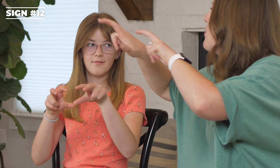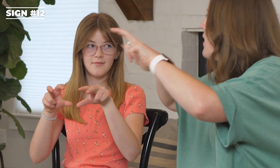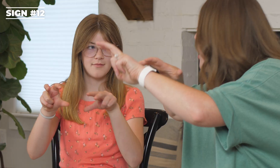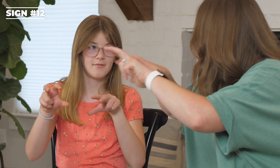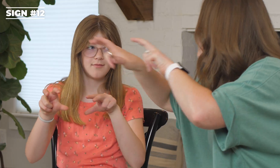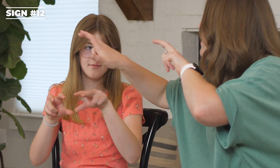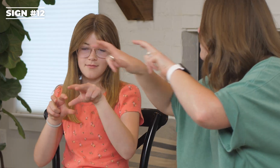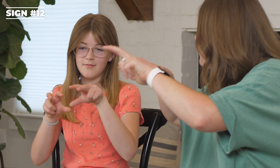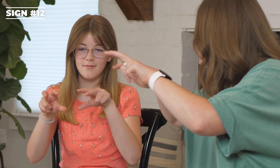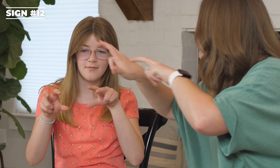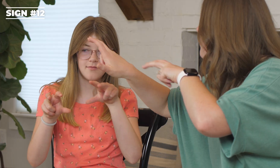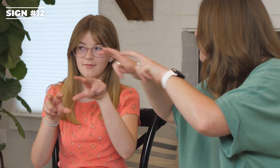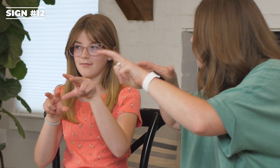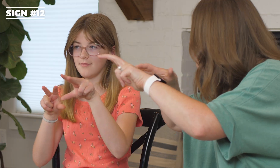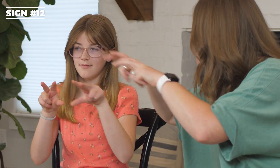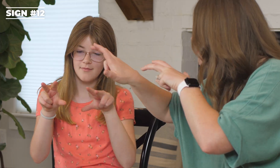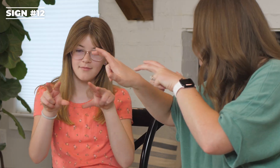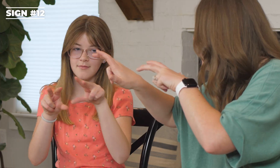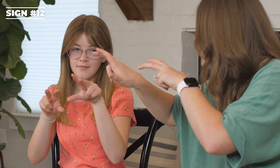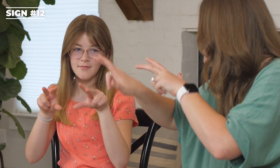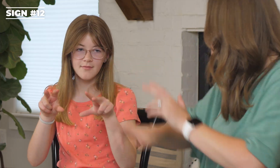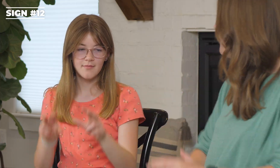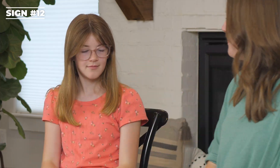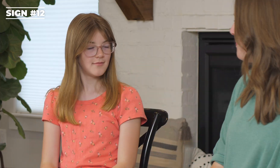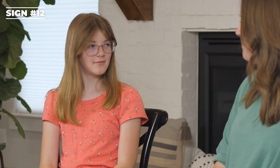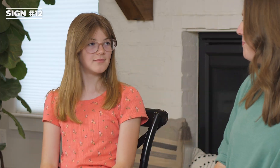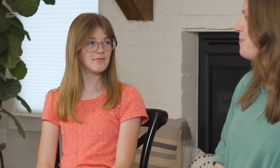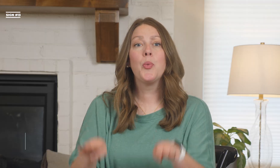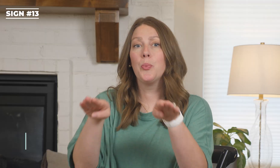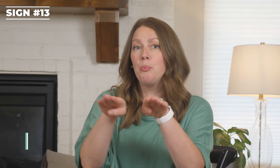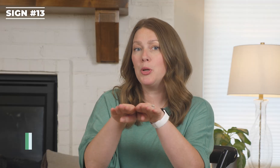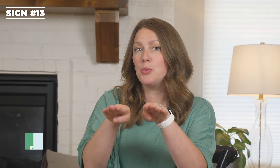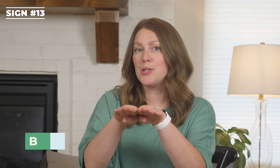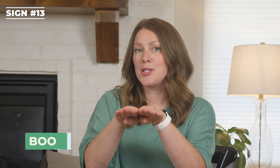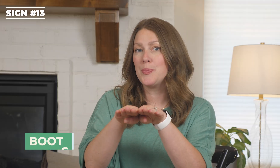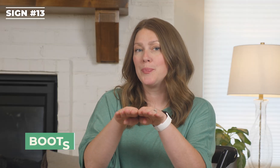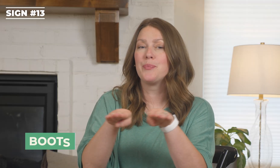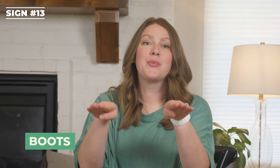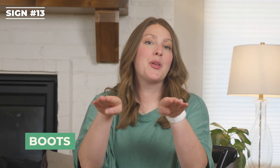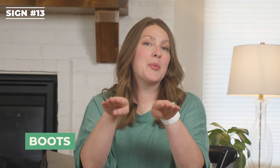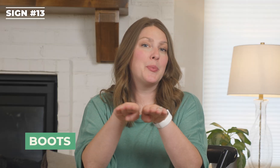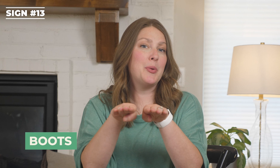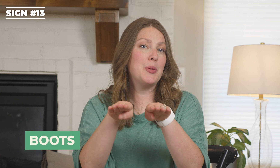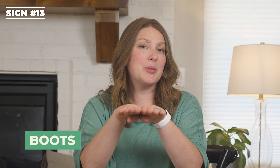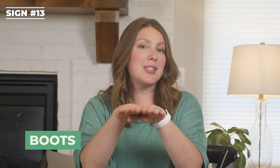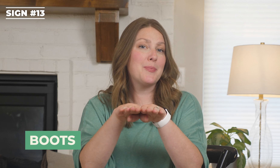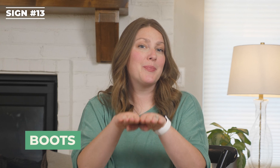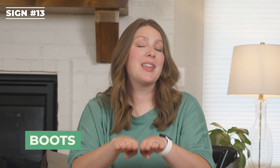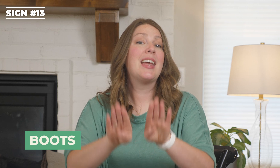Go like up the mountain. Awesome. Boots, boots.